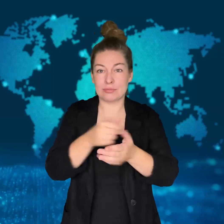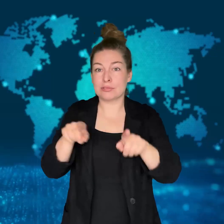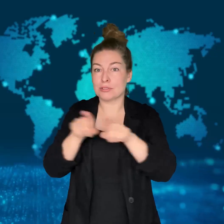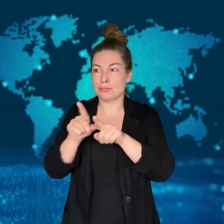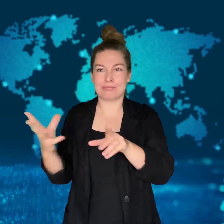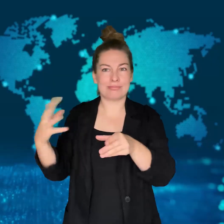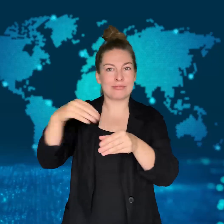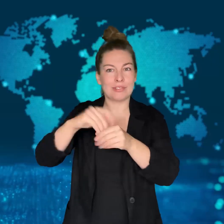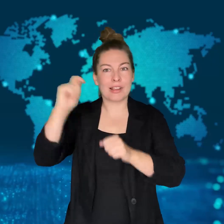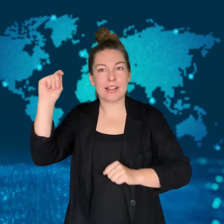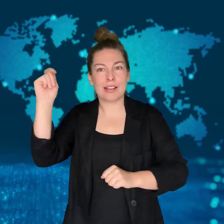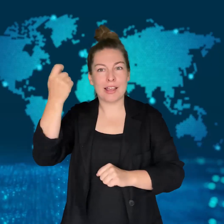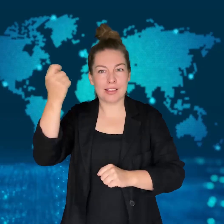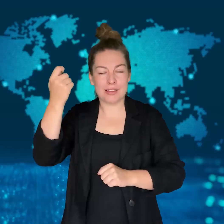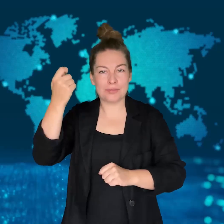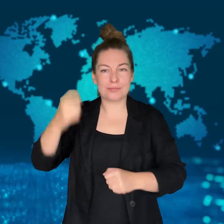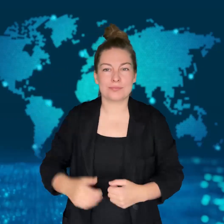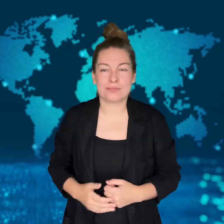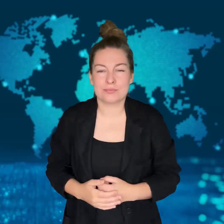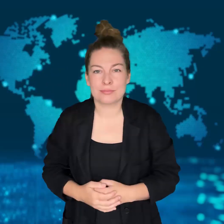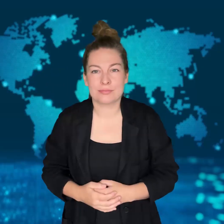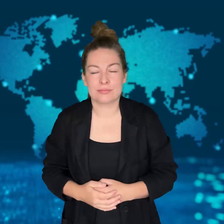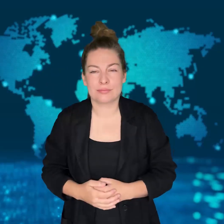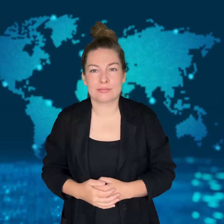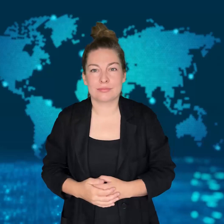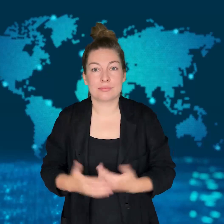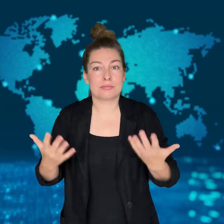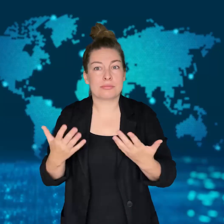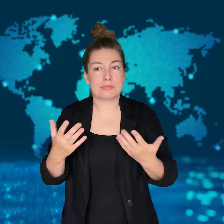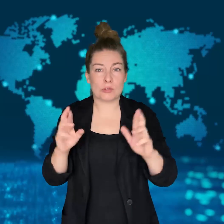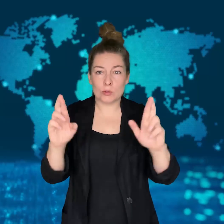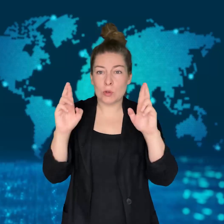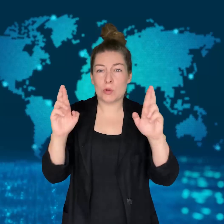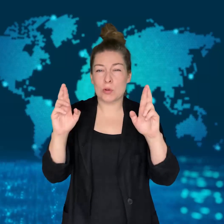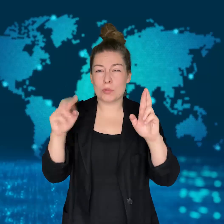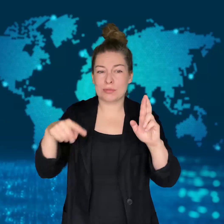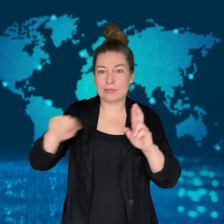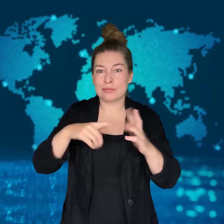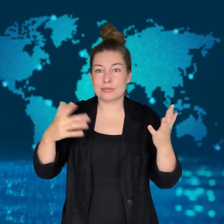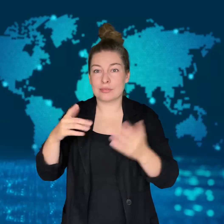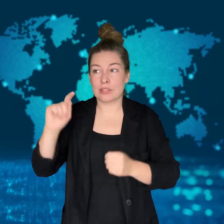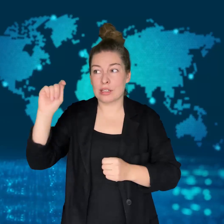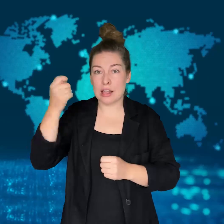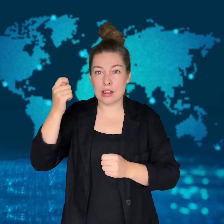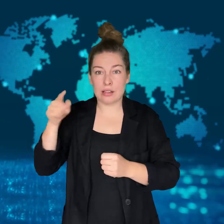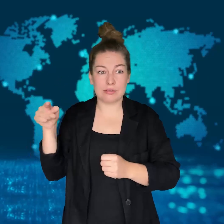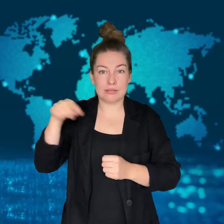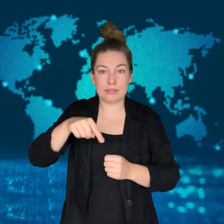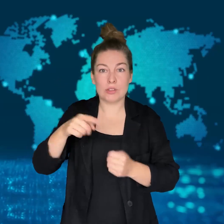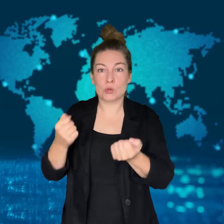The Kenyan forces are expected to be an asset,